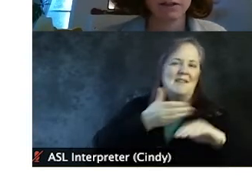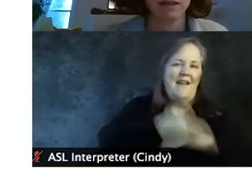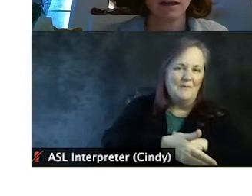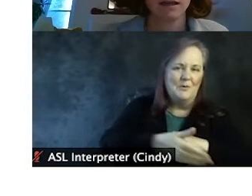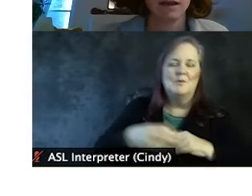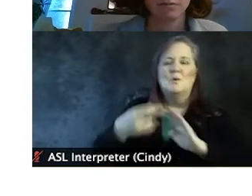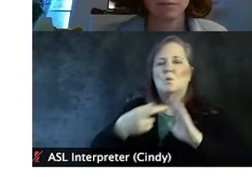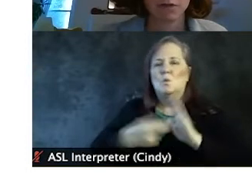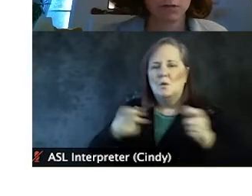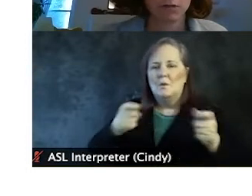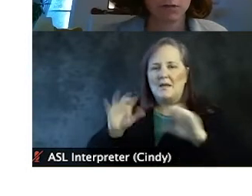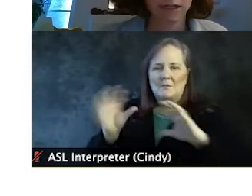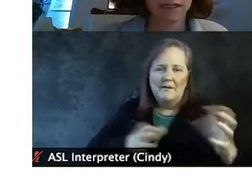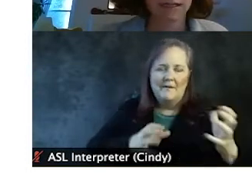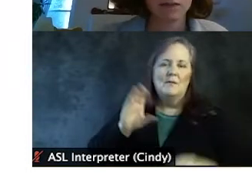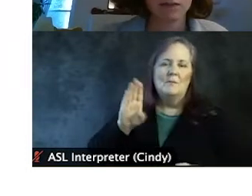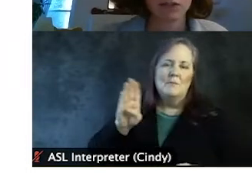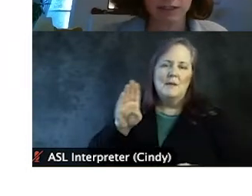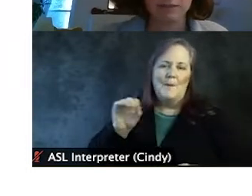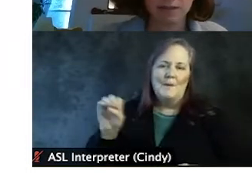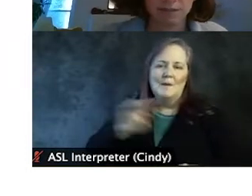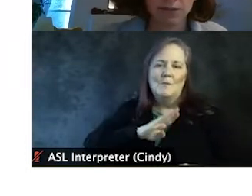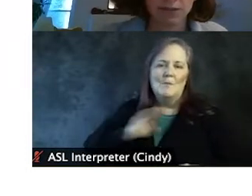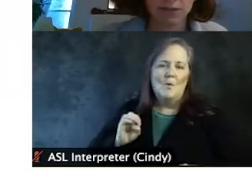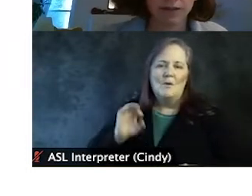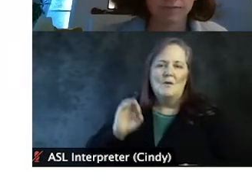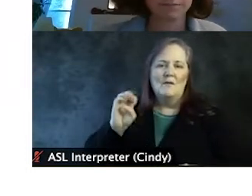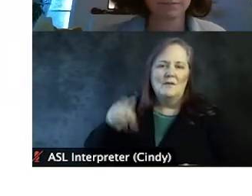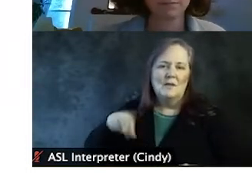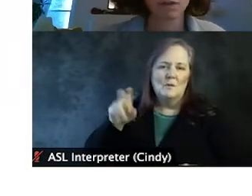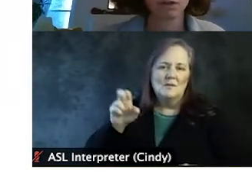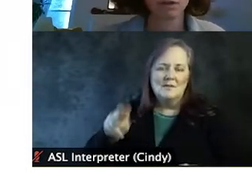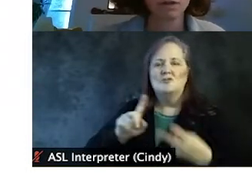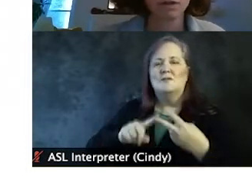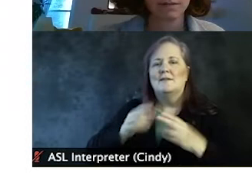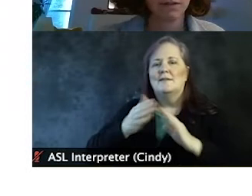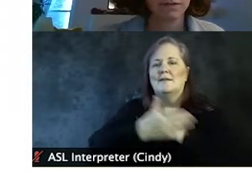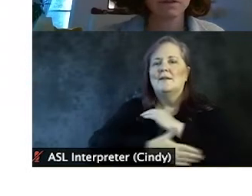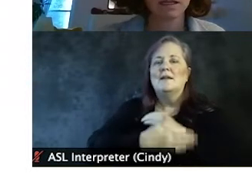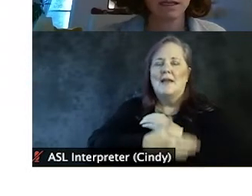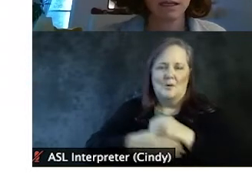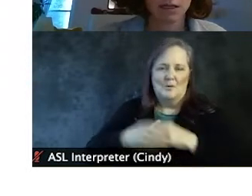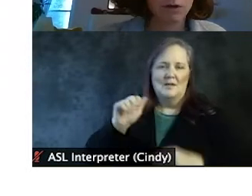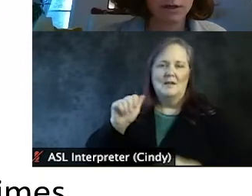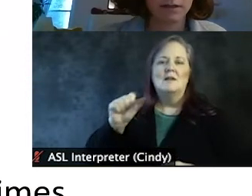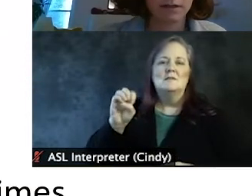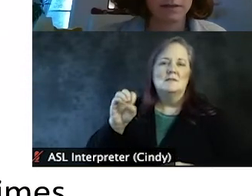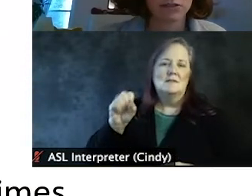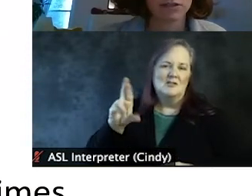of property or money is generally a misdemeanor in California. So the first type -- the first component of the measure,